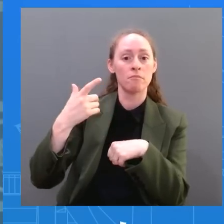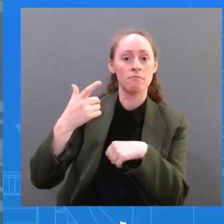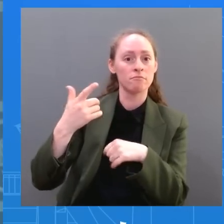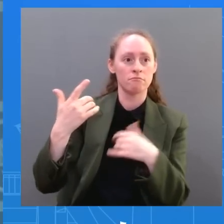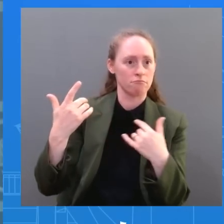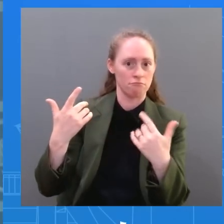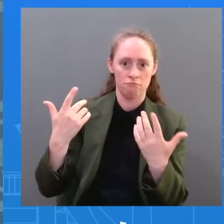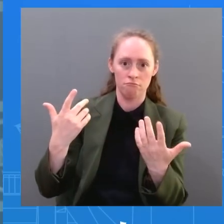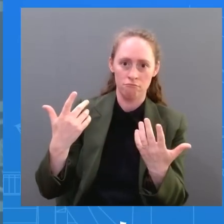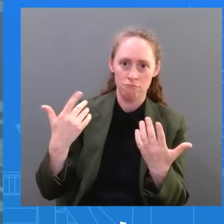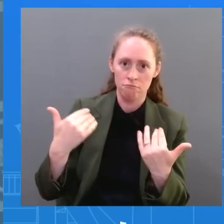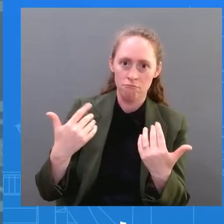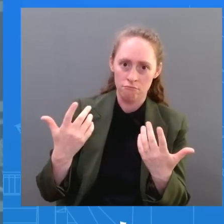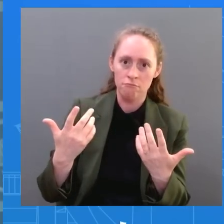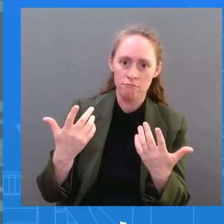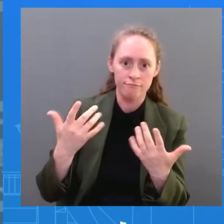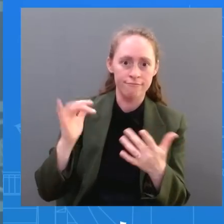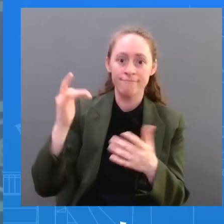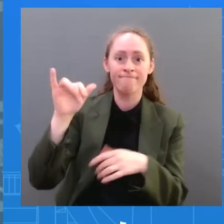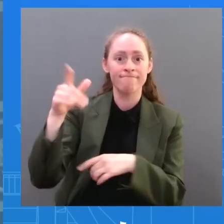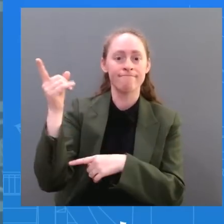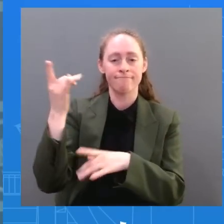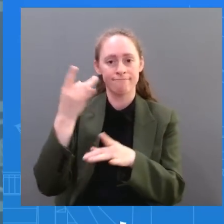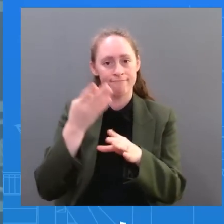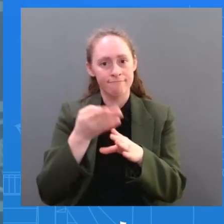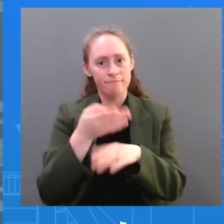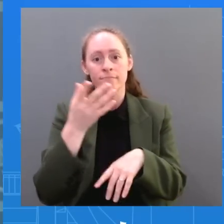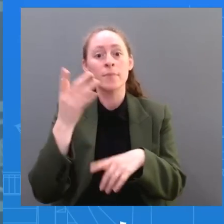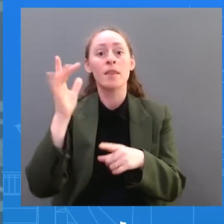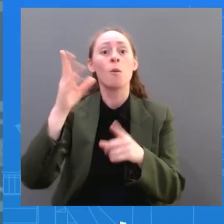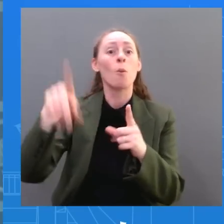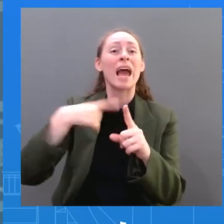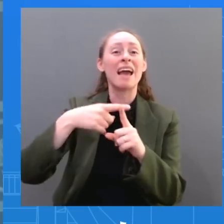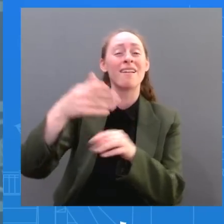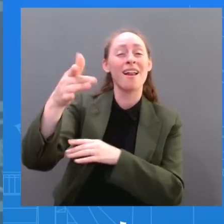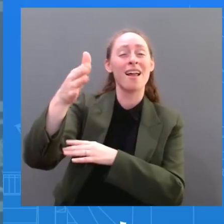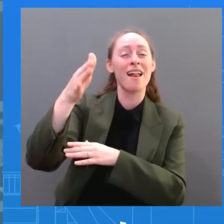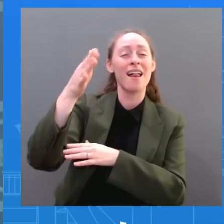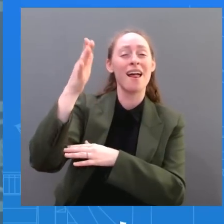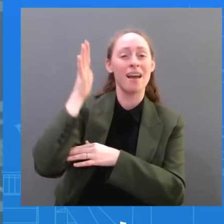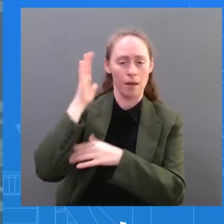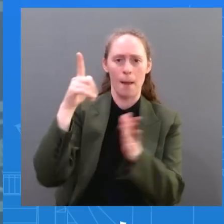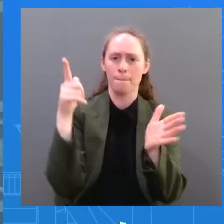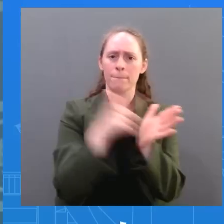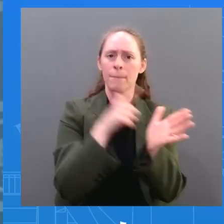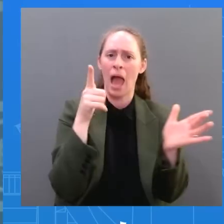that lasted for about 10 years and sunset in 19- -- in 2004.